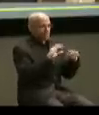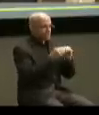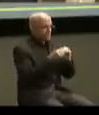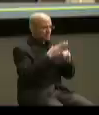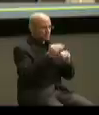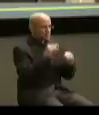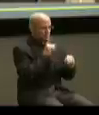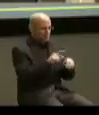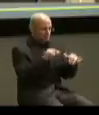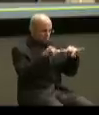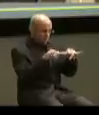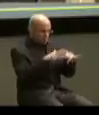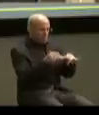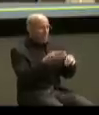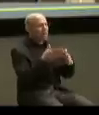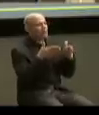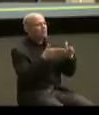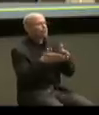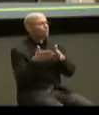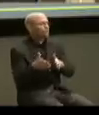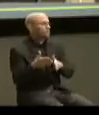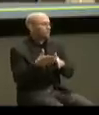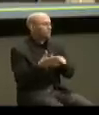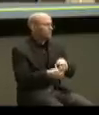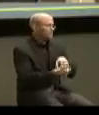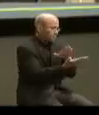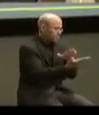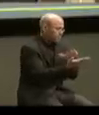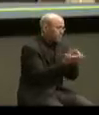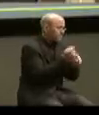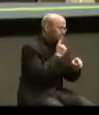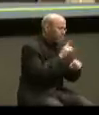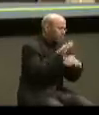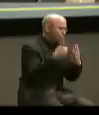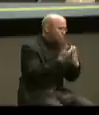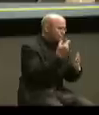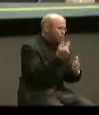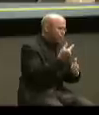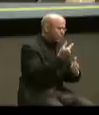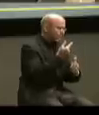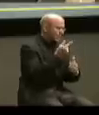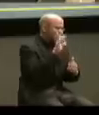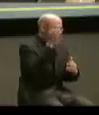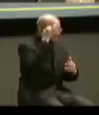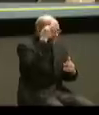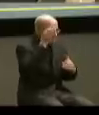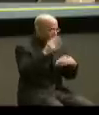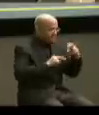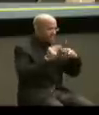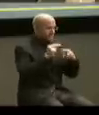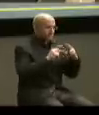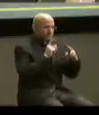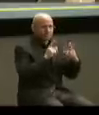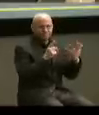METRICS, WE'LL HAVE A BETTER HANDLE ON WHAT KIND OF STRATEGY STRATEGIES WE MIGHT APPROACH TO MAKE SURE THOSE GREEN FEDERAL